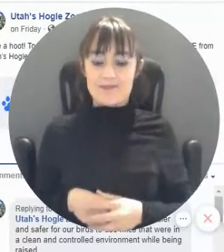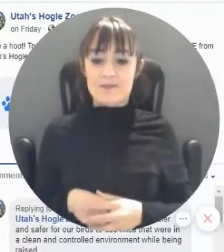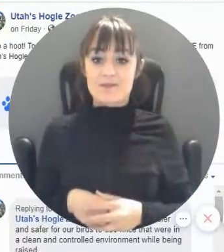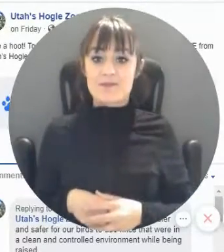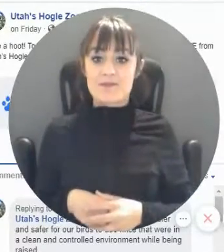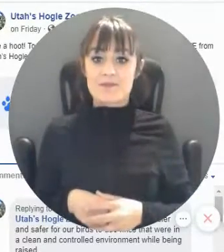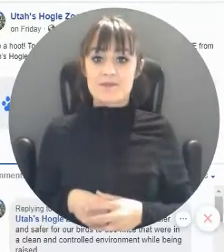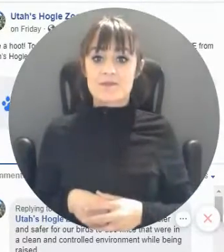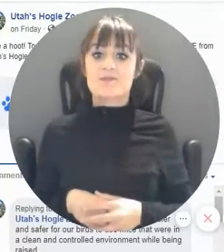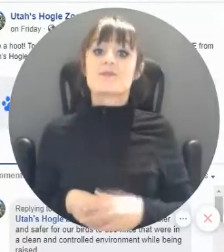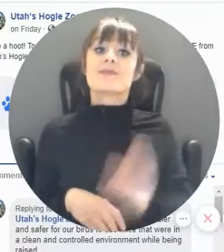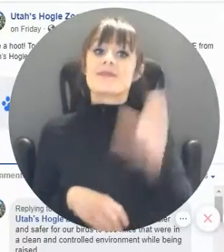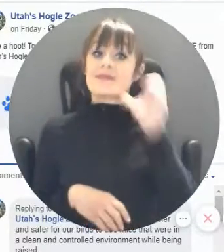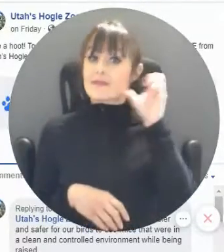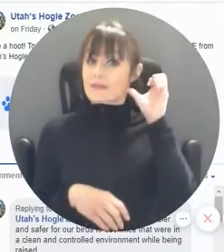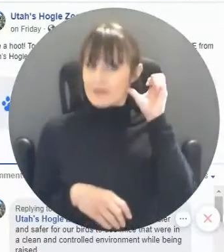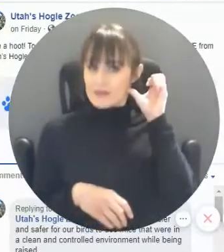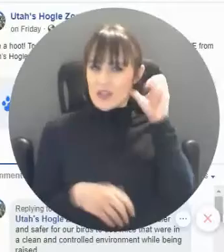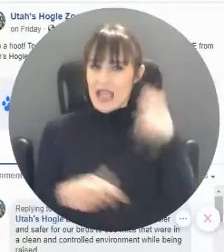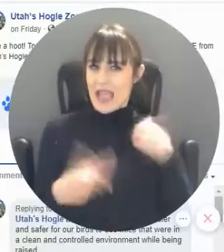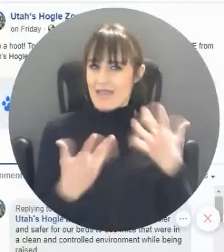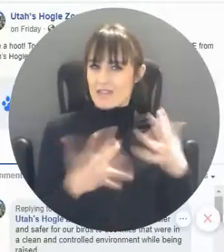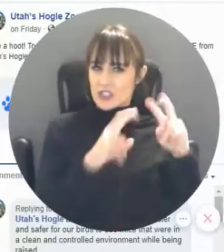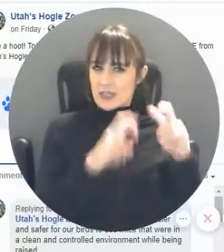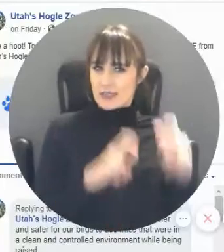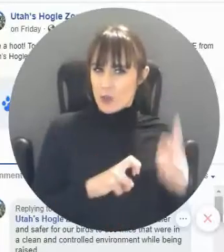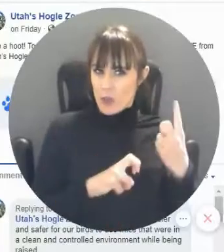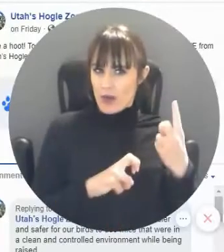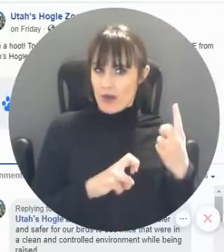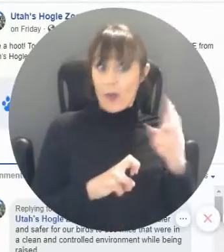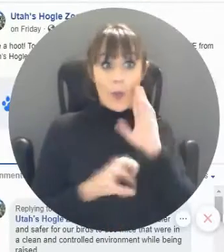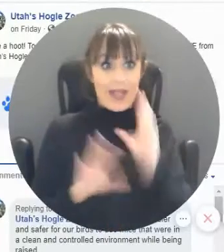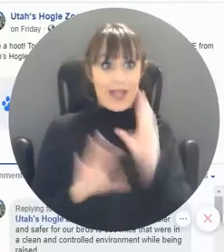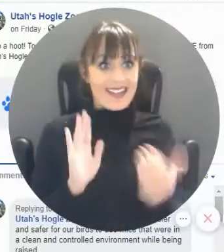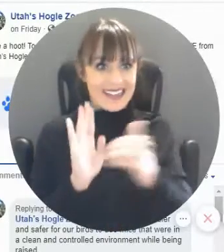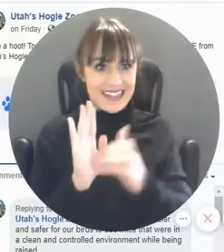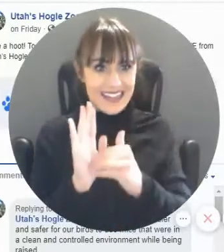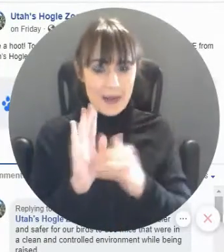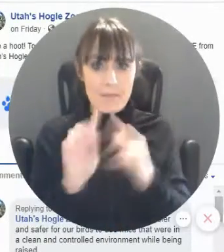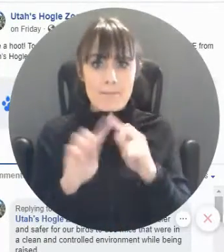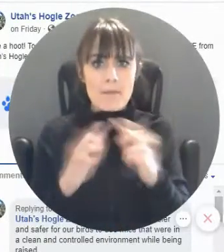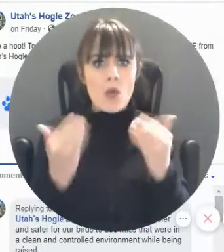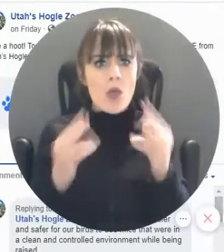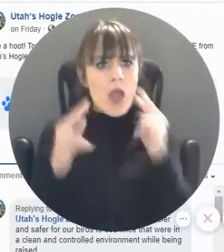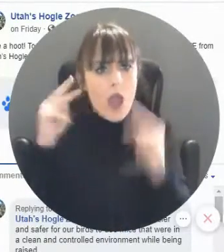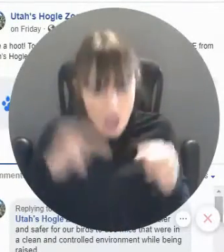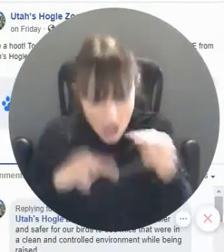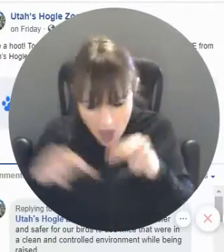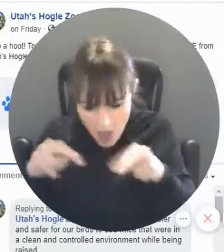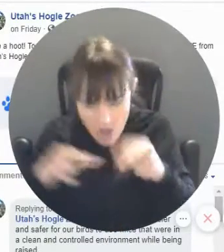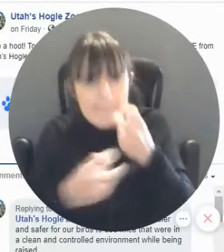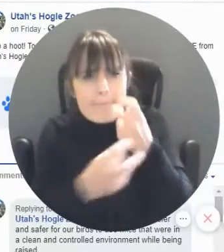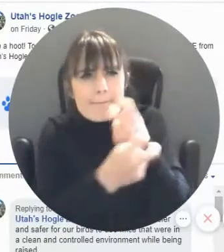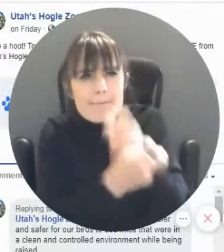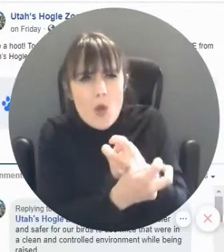and then we will also use this map. Looking at these bones, we can take a look at them and